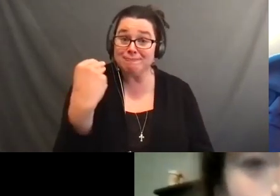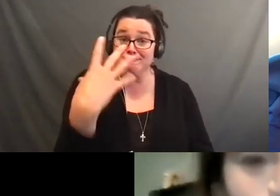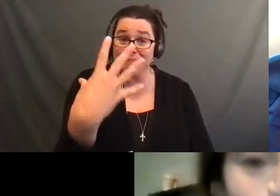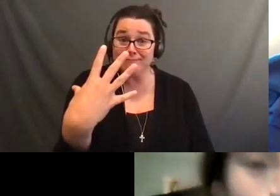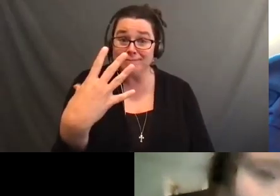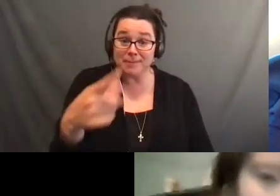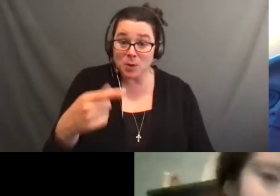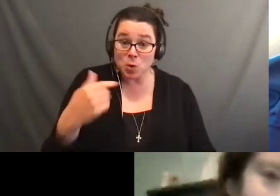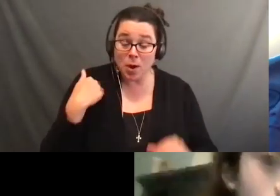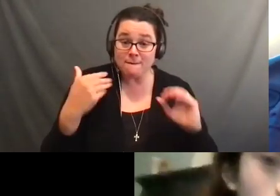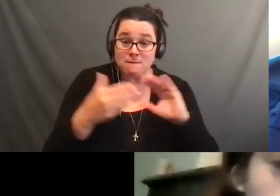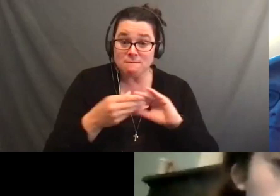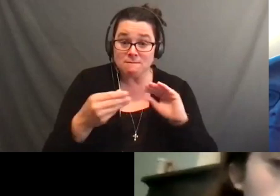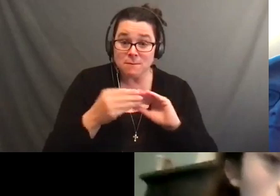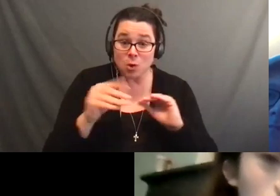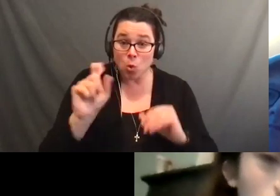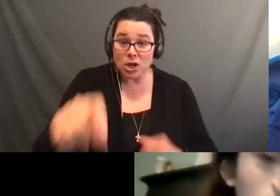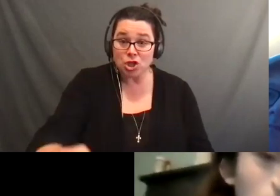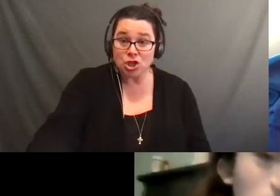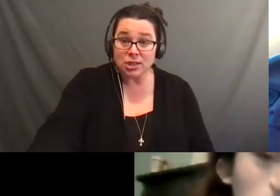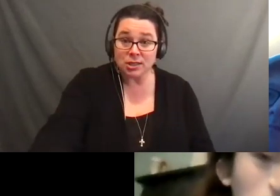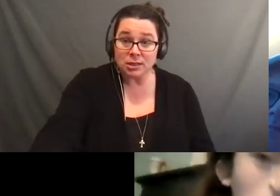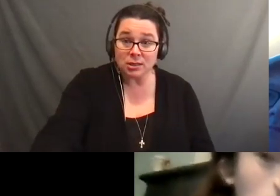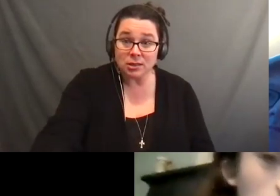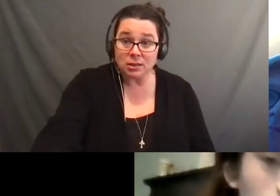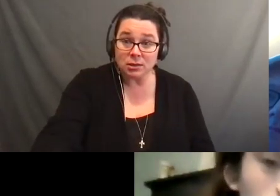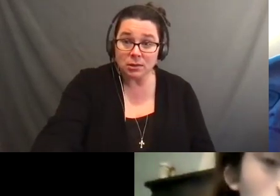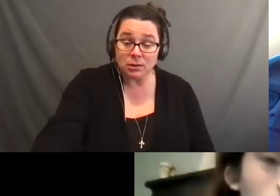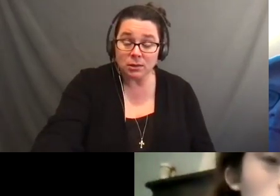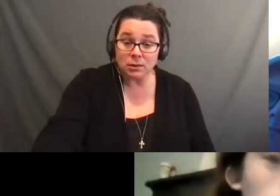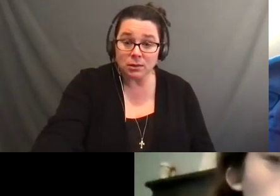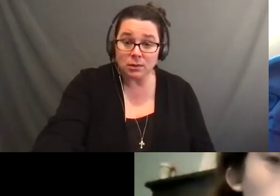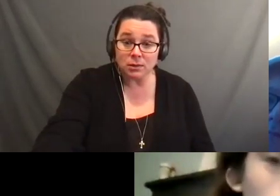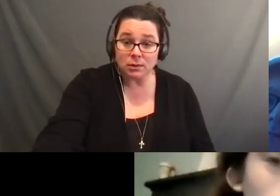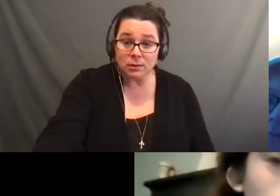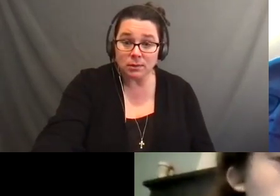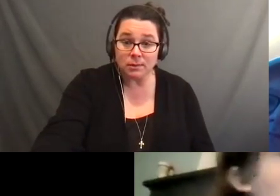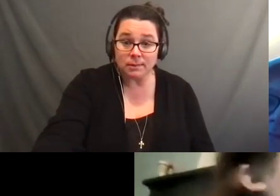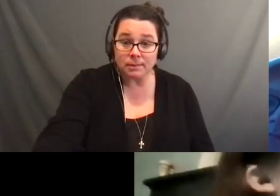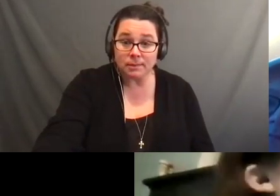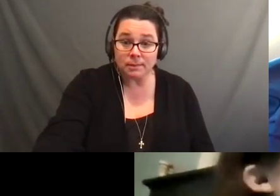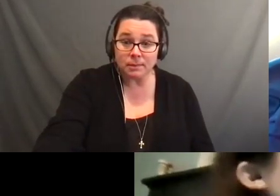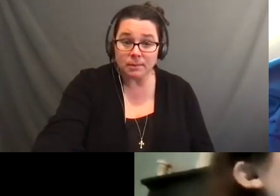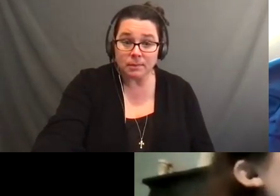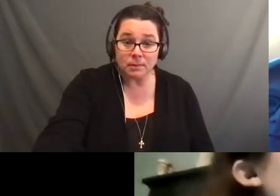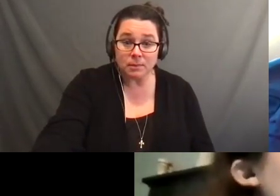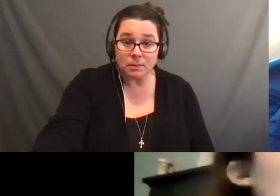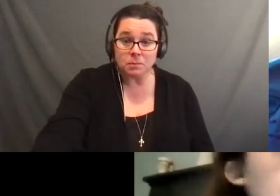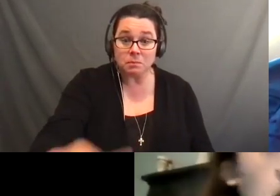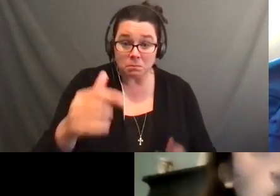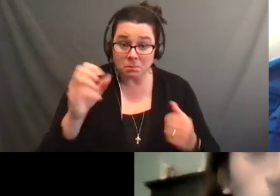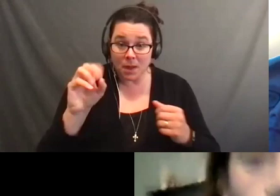If you want to go ahead and ask Zack your question, that would be great.